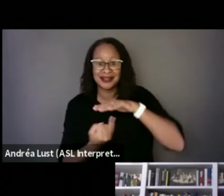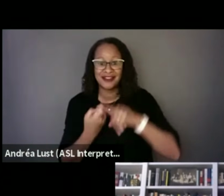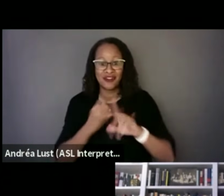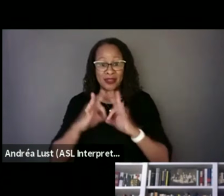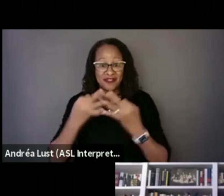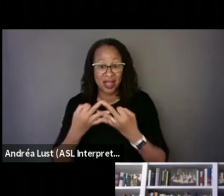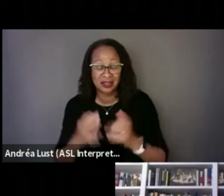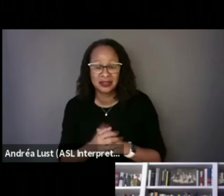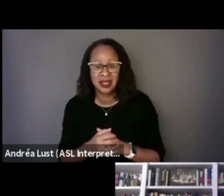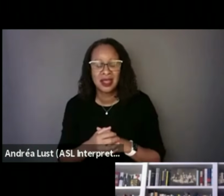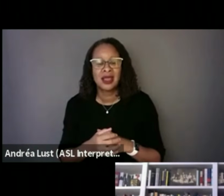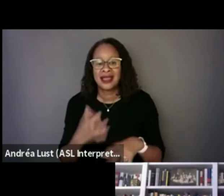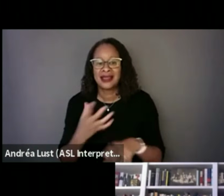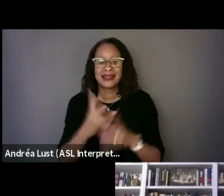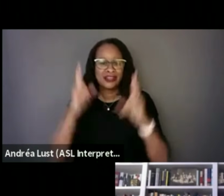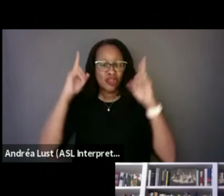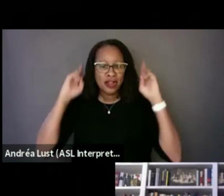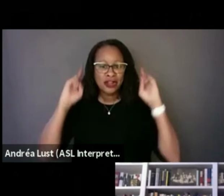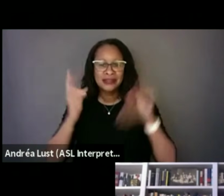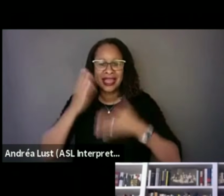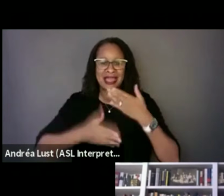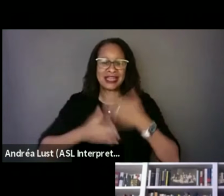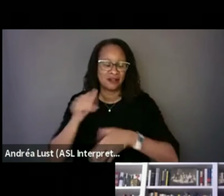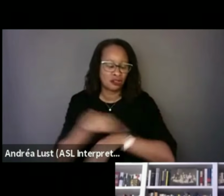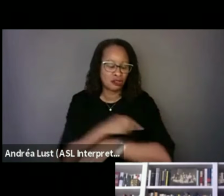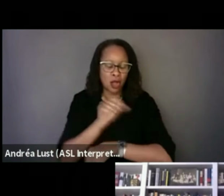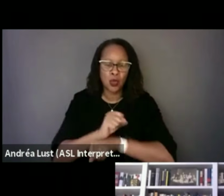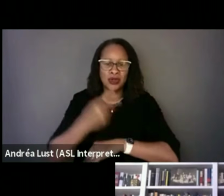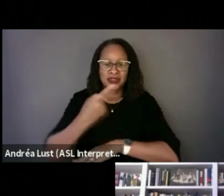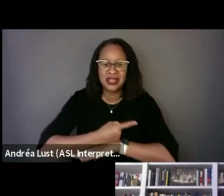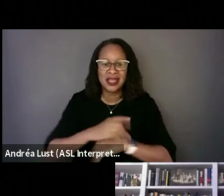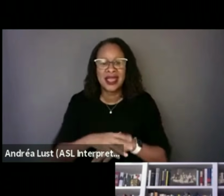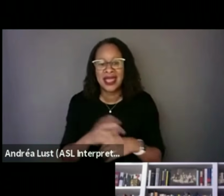getting their hair cut at the end of a long work day, and sort of unloading to each other.